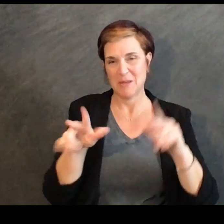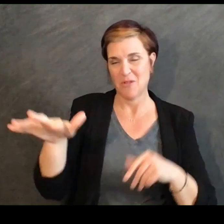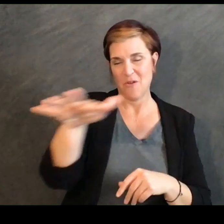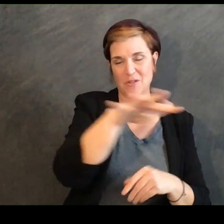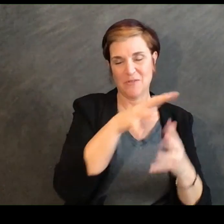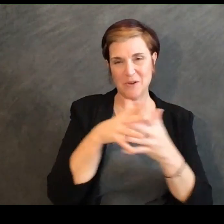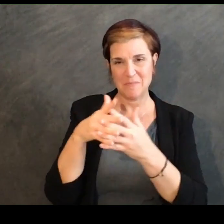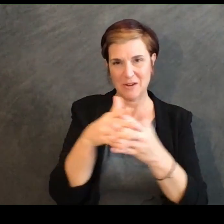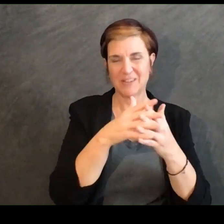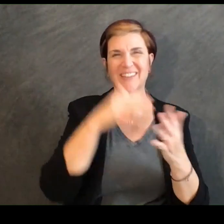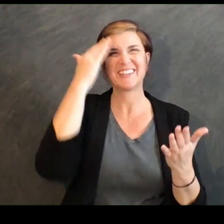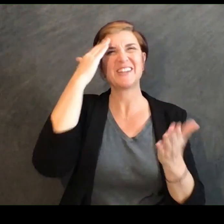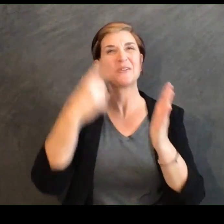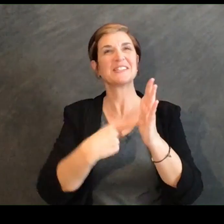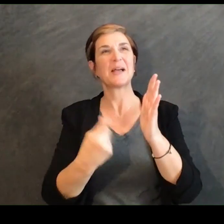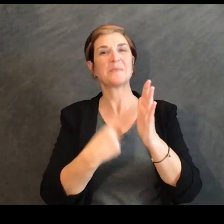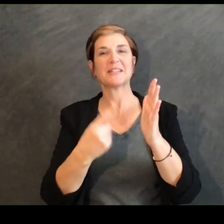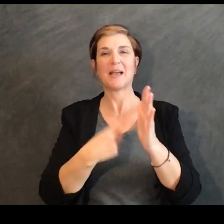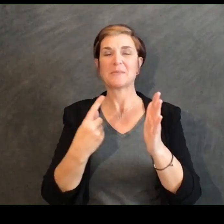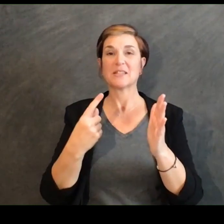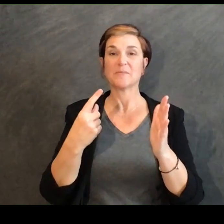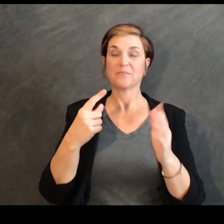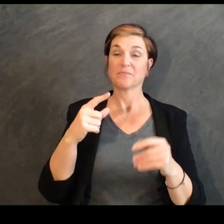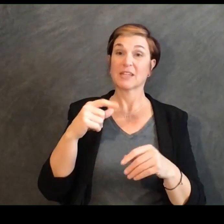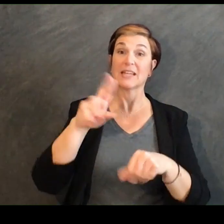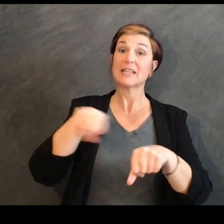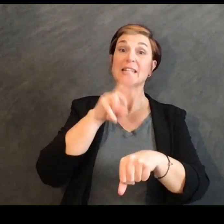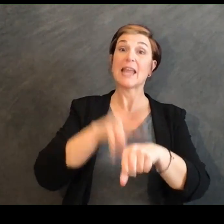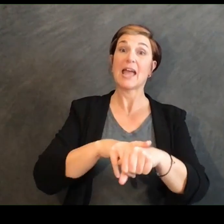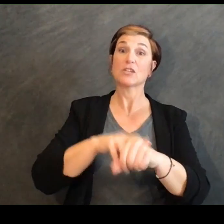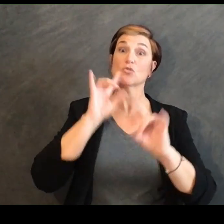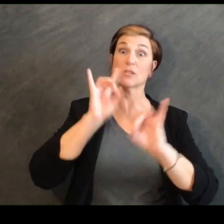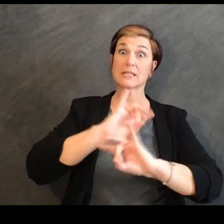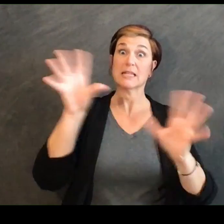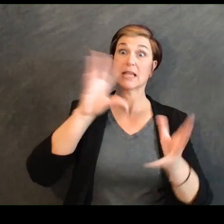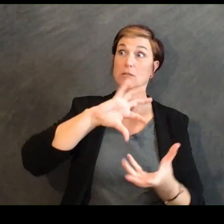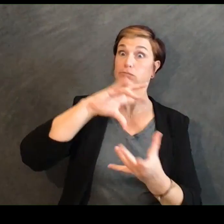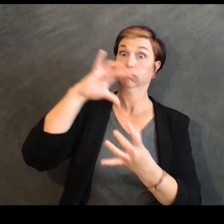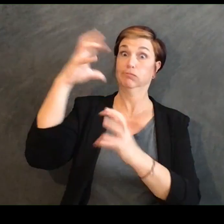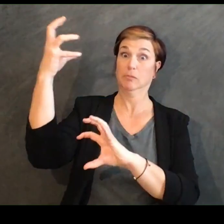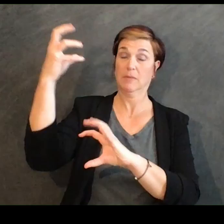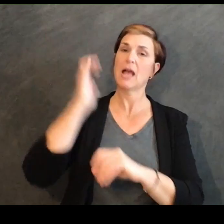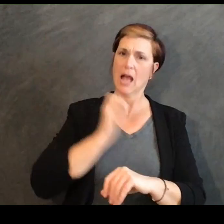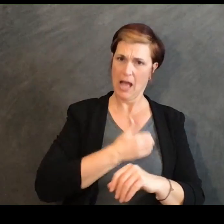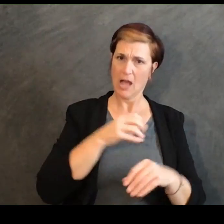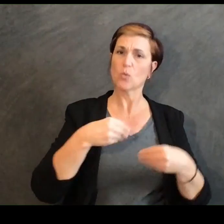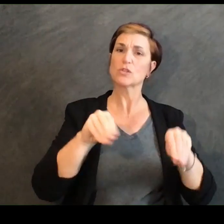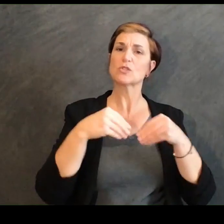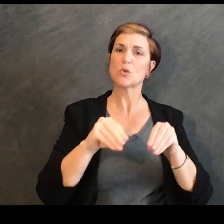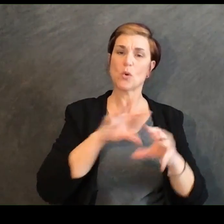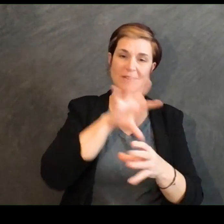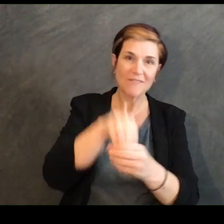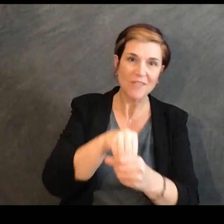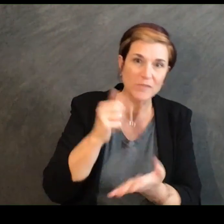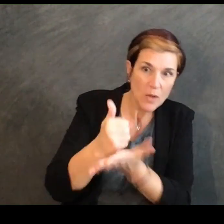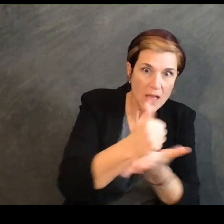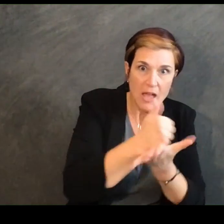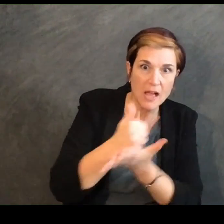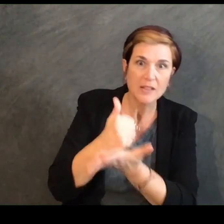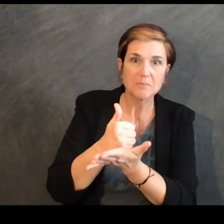natural disasters our stores are a beacon in the community and this situation is no different so we look forward to partnering with the CDC the